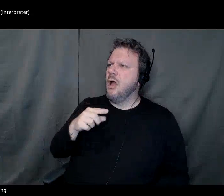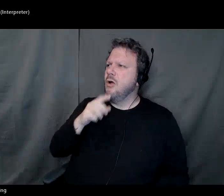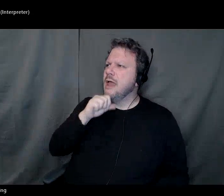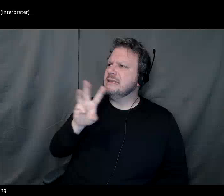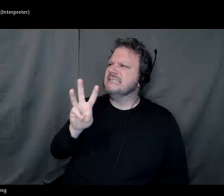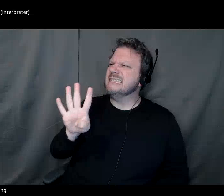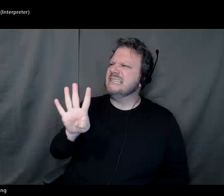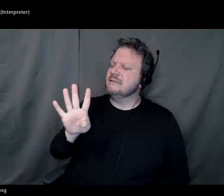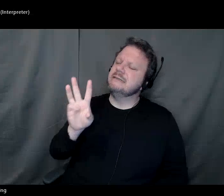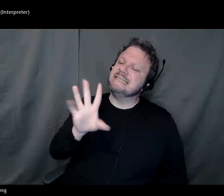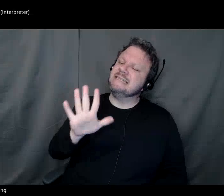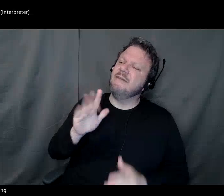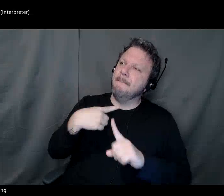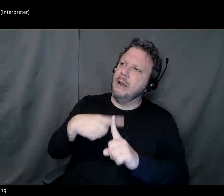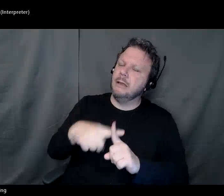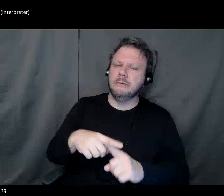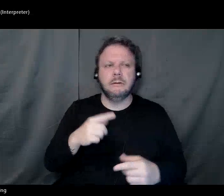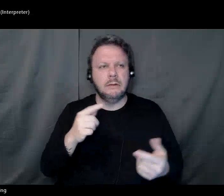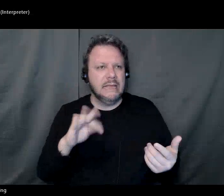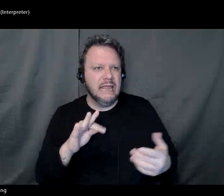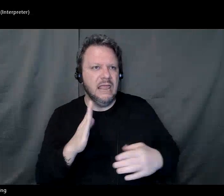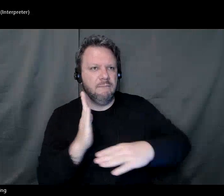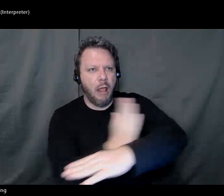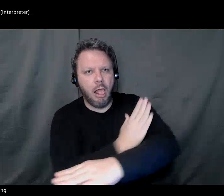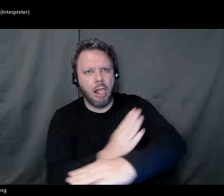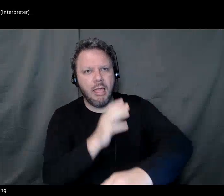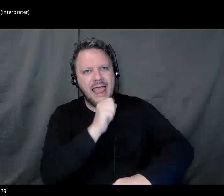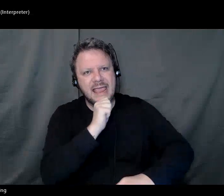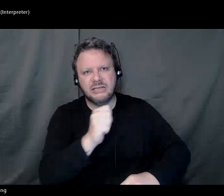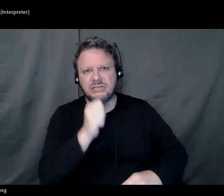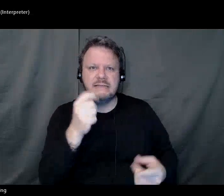OK, what if chronological age didn? Exist. Who do you design for?